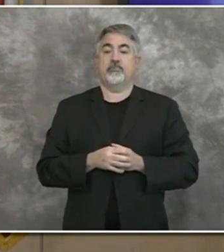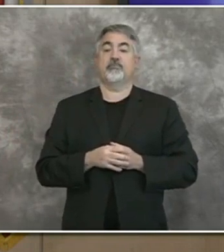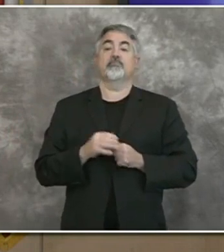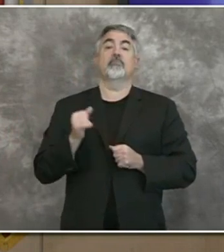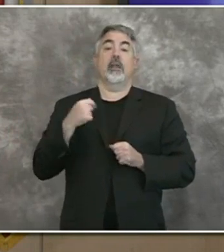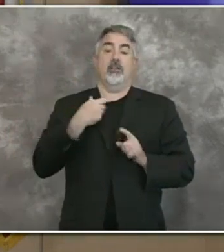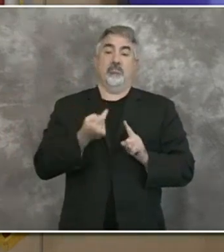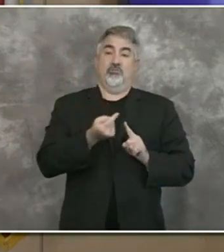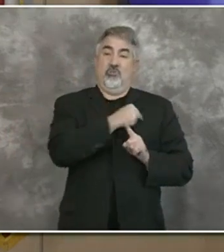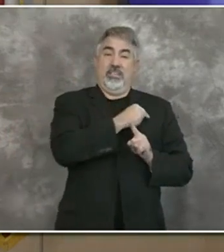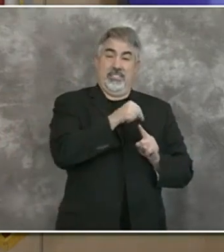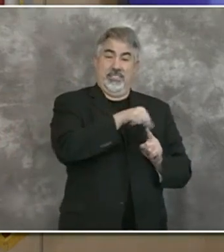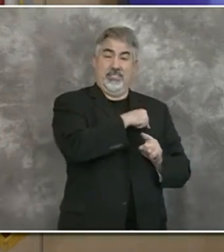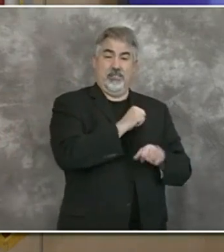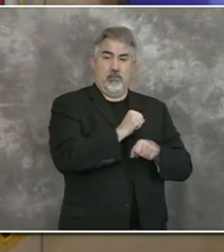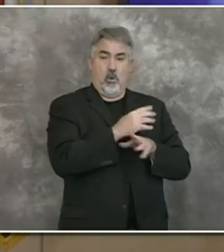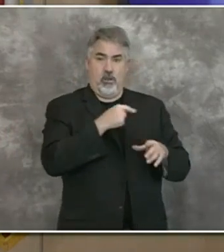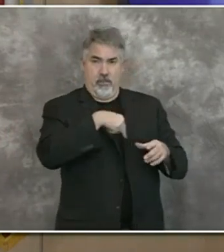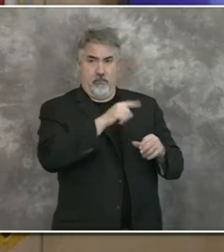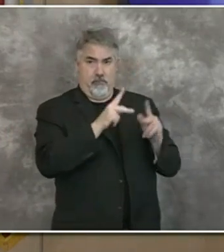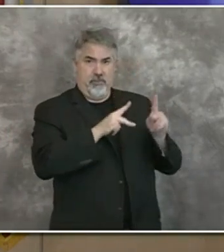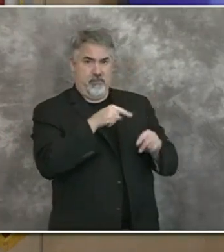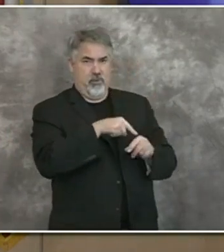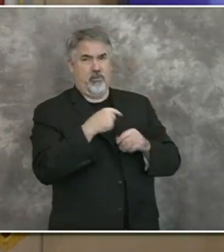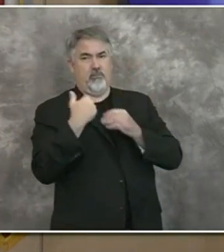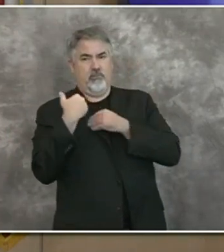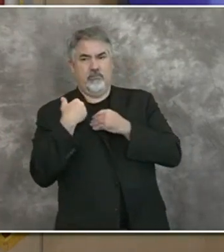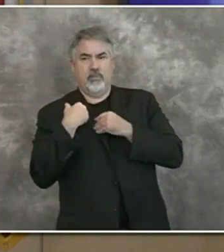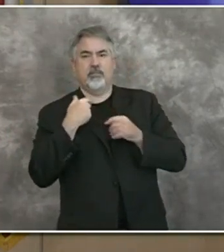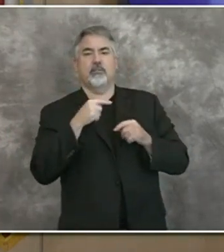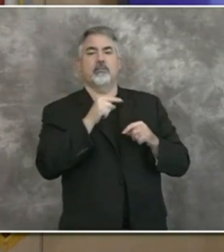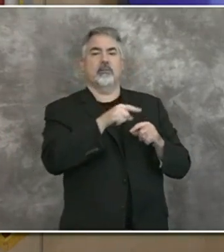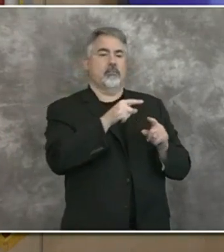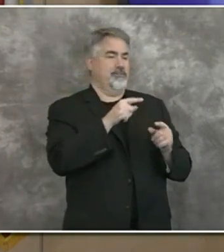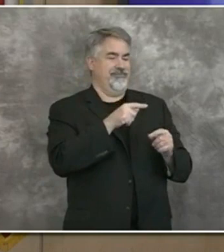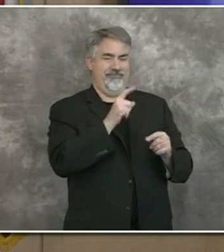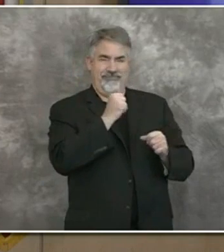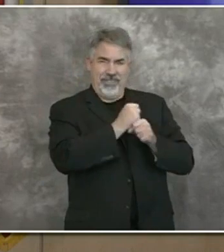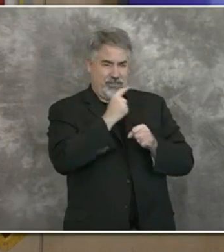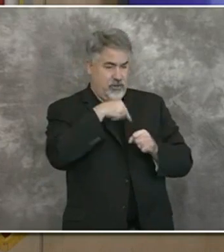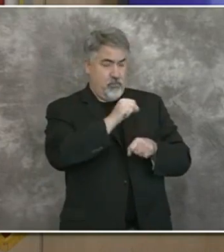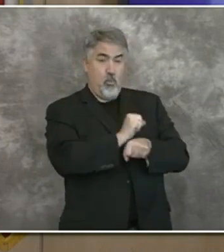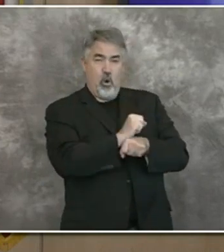THOSE TO MOVE WE HOPE THAT THEY BOTH MOVE UP TOGETHER. AND WE'RE ALSO WORKING VERY HARD IN ARE TRACING COMPONENT